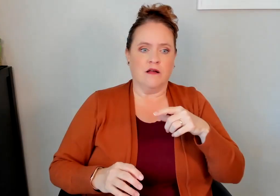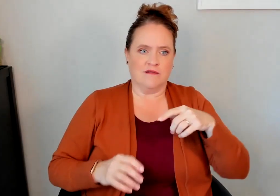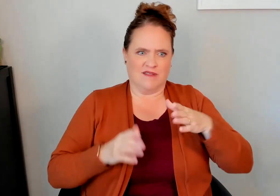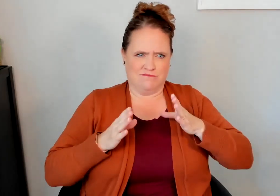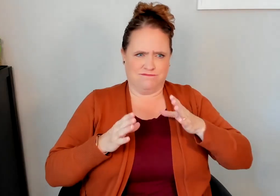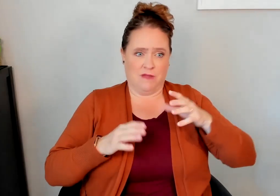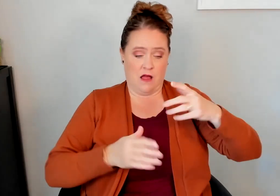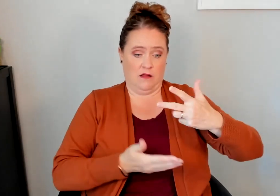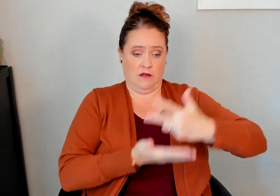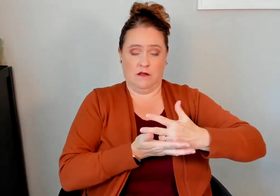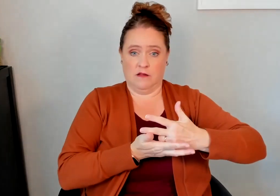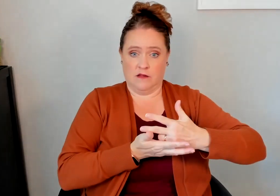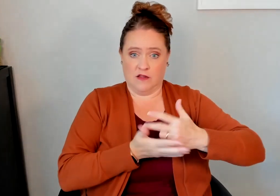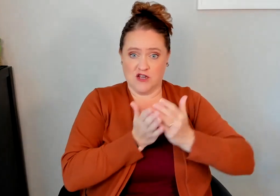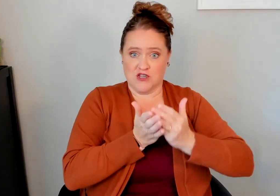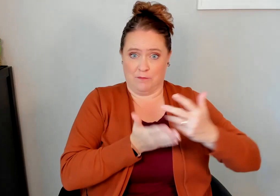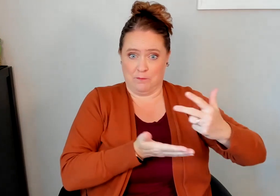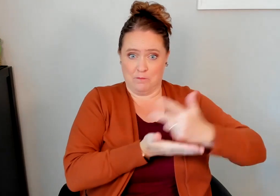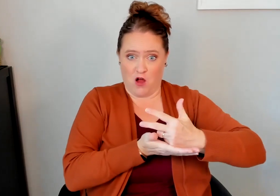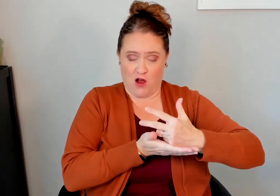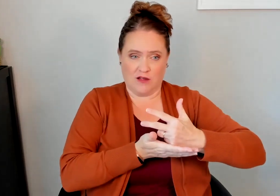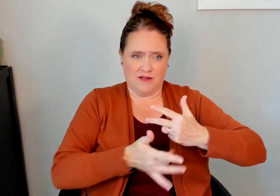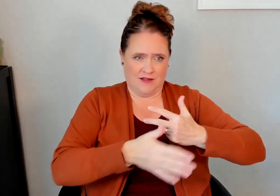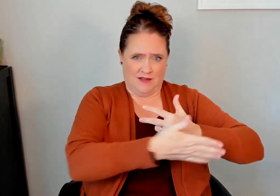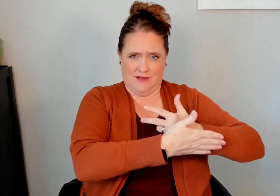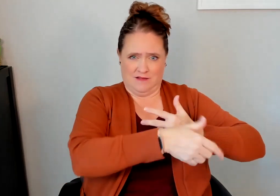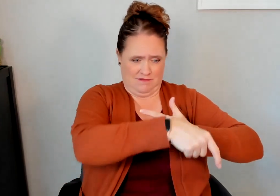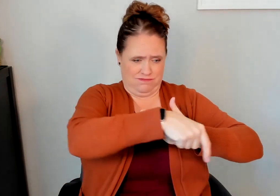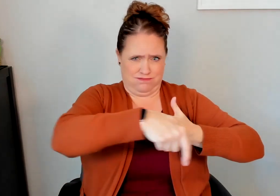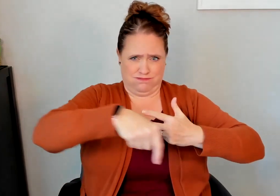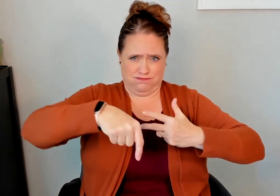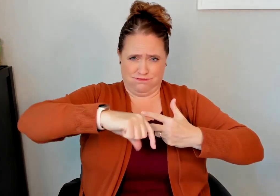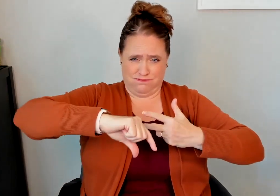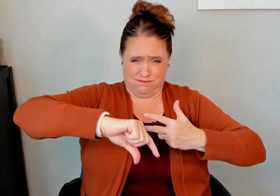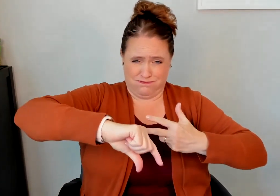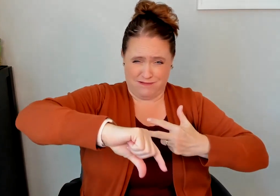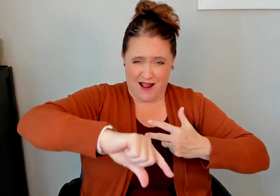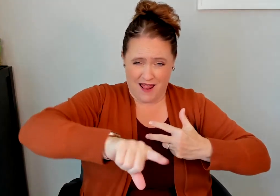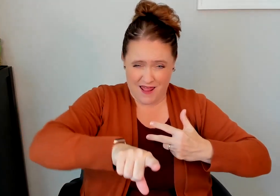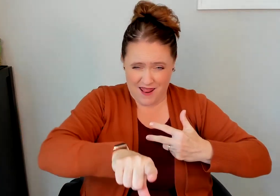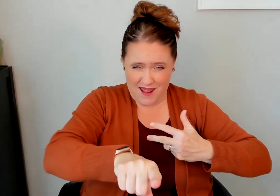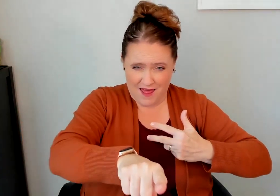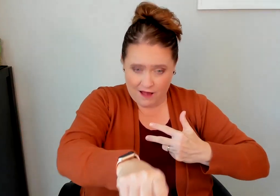where the ship is docked, you can see that the pier itself is very very long. then